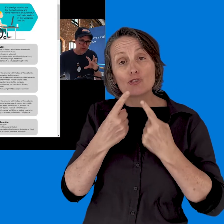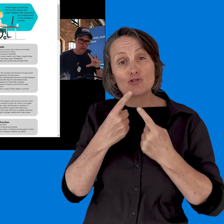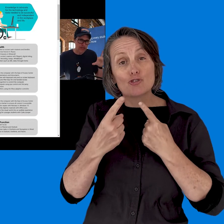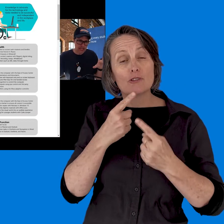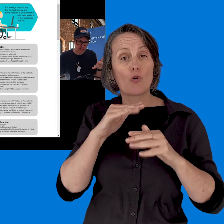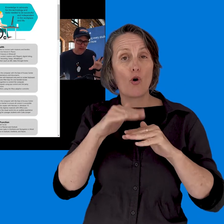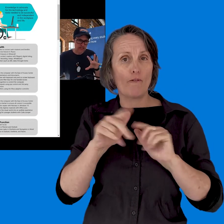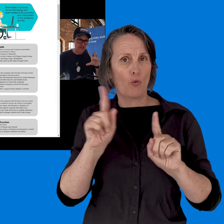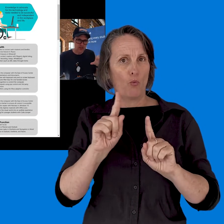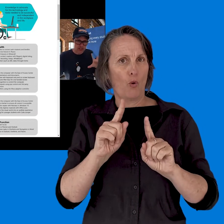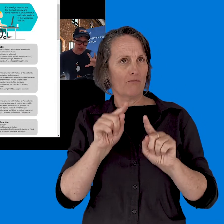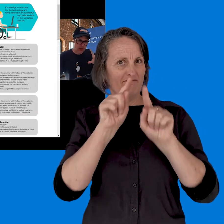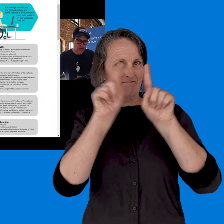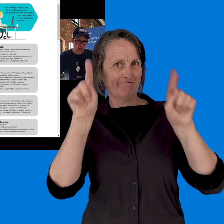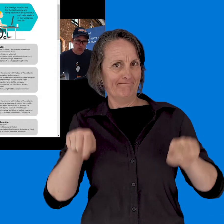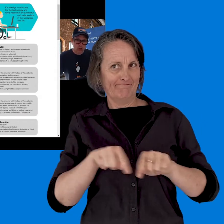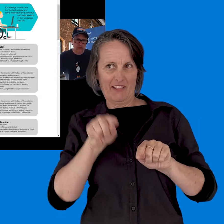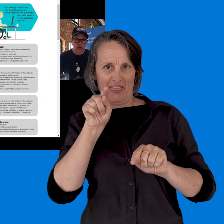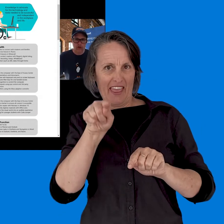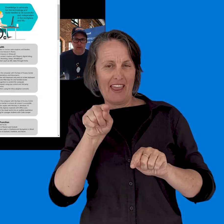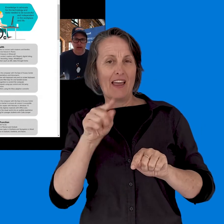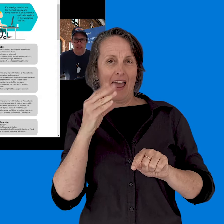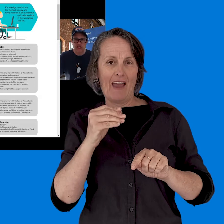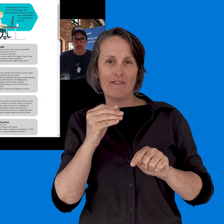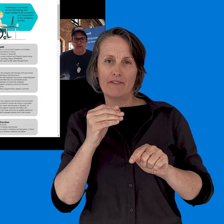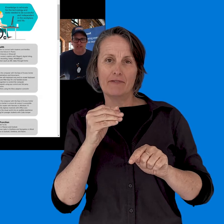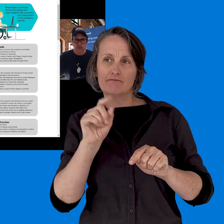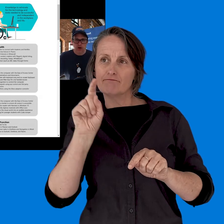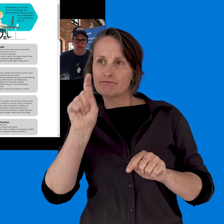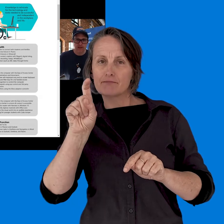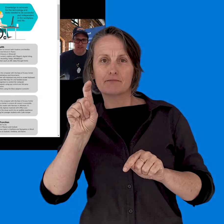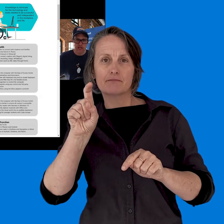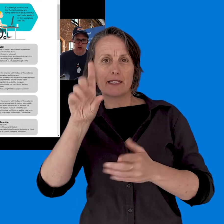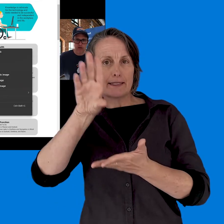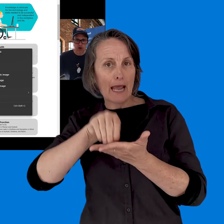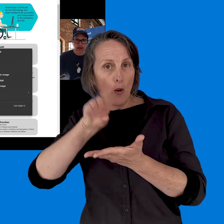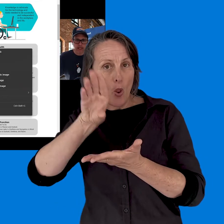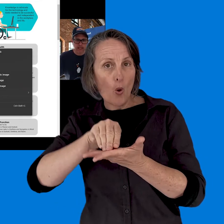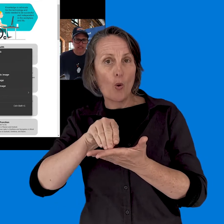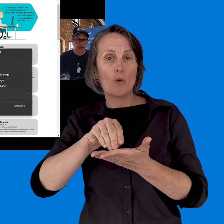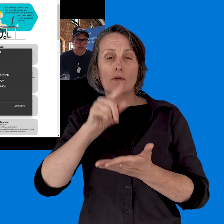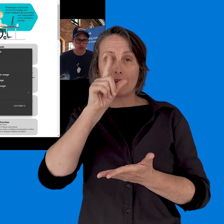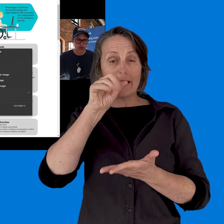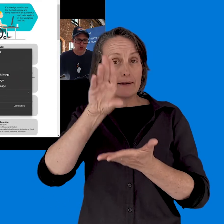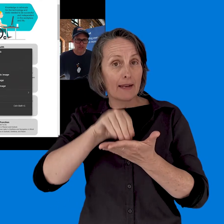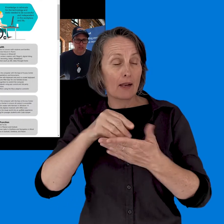a little bit of text-based instruction about what we've got on the page. There's some graphics here. You can right-click and download those